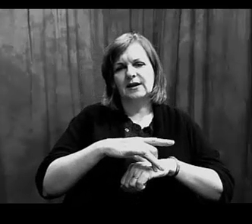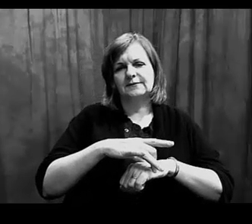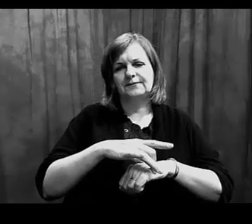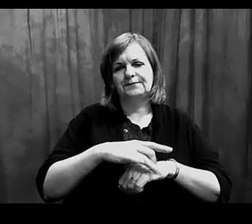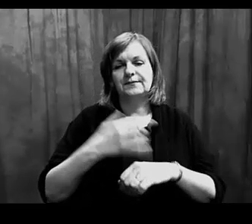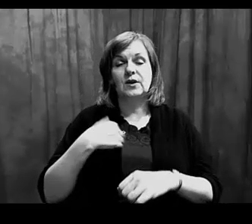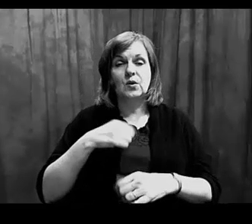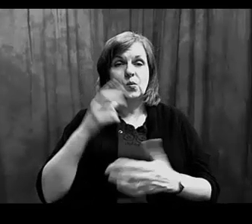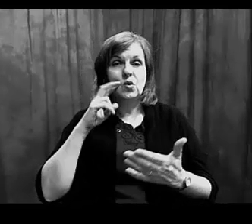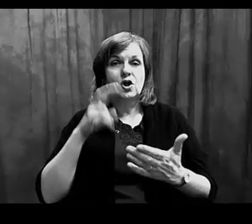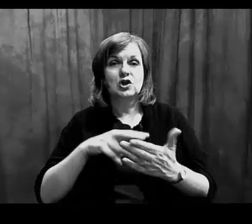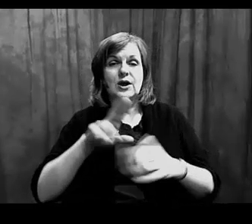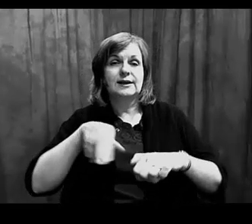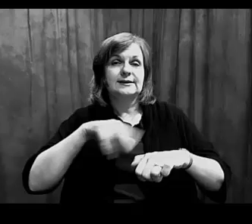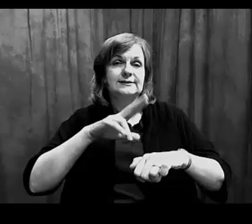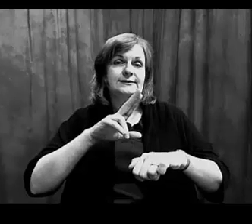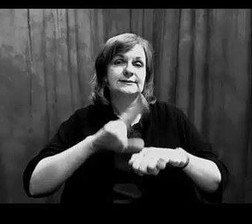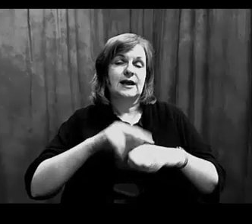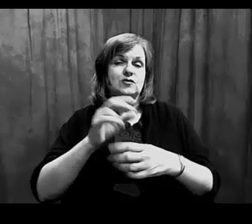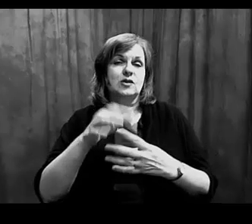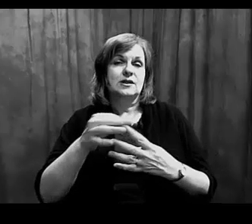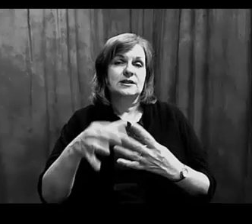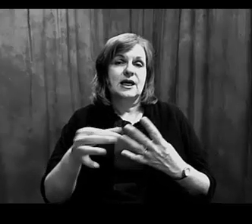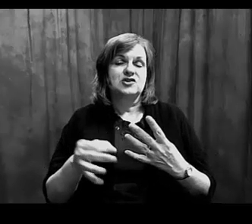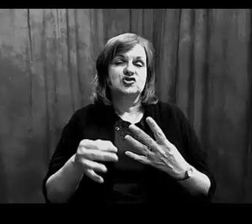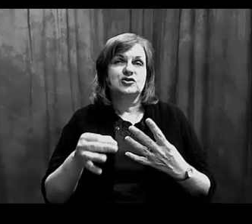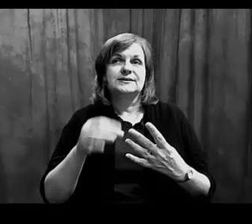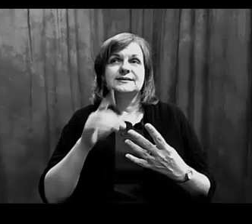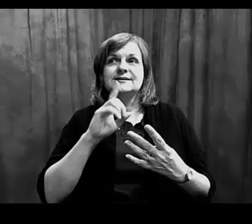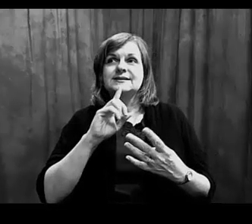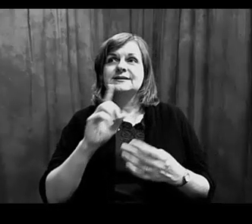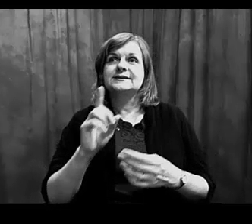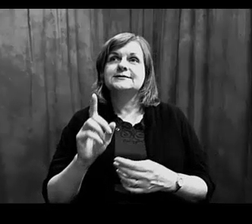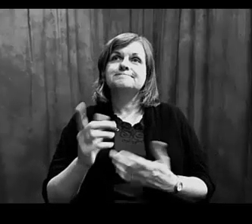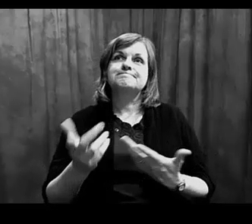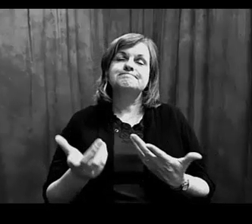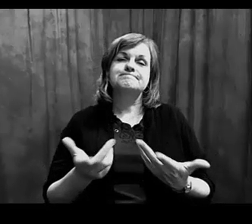why are they so important in the ecosystems and on our planet?